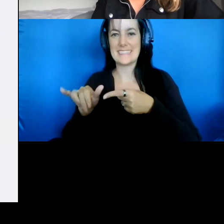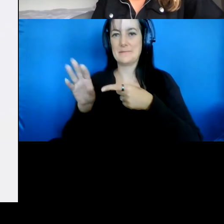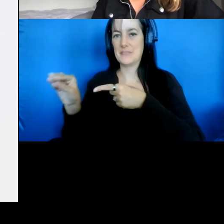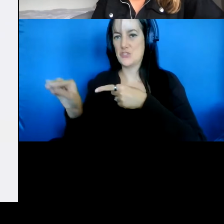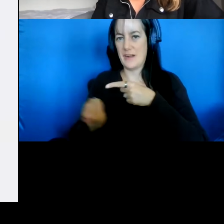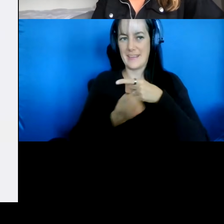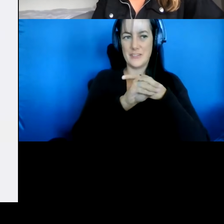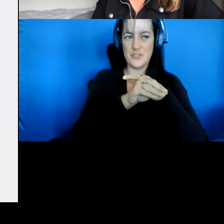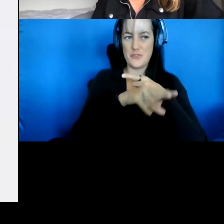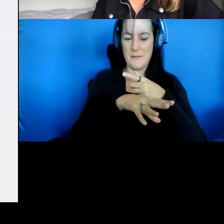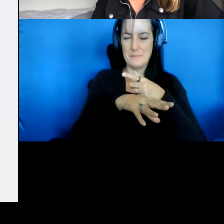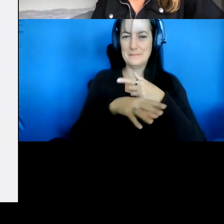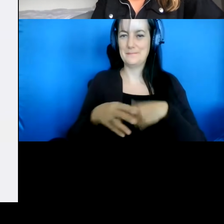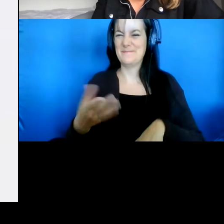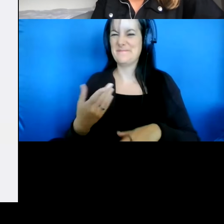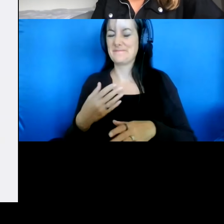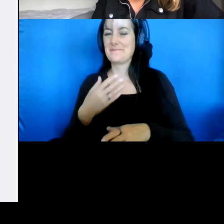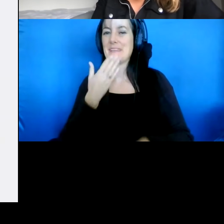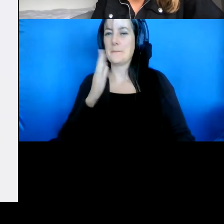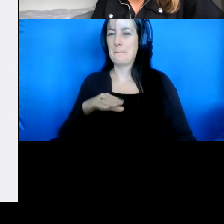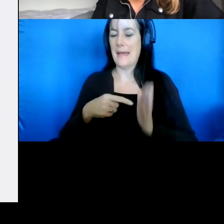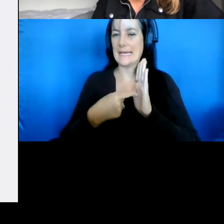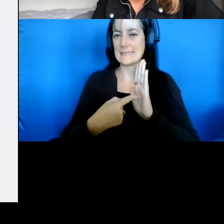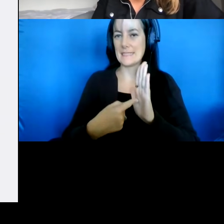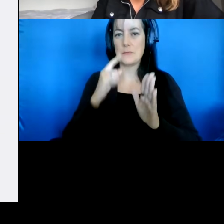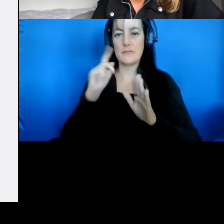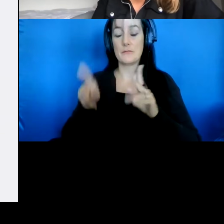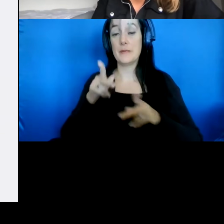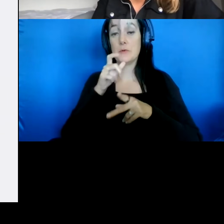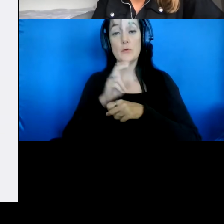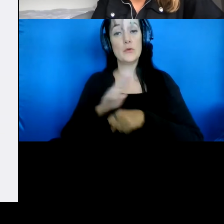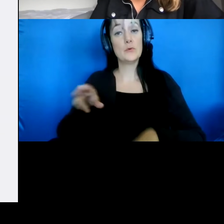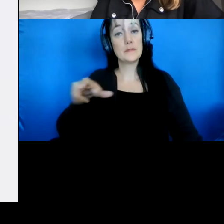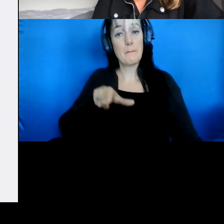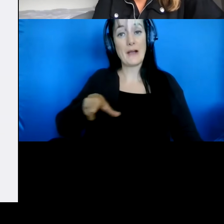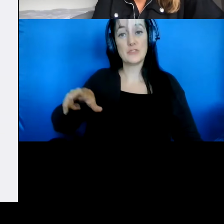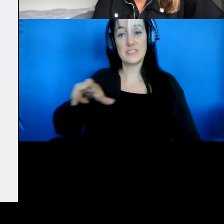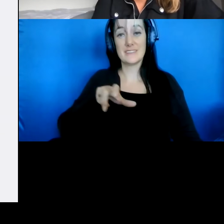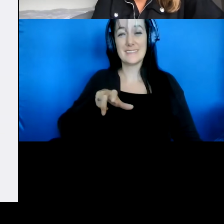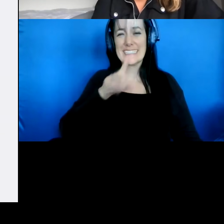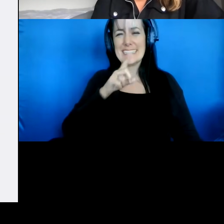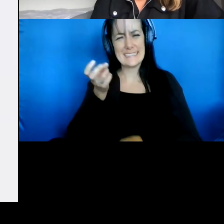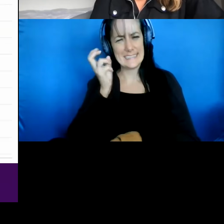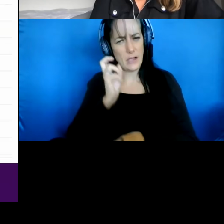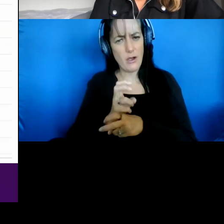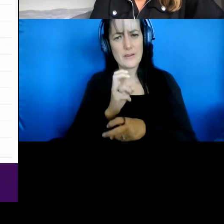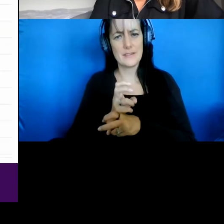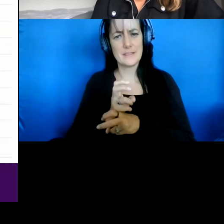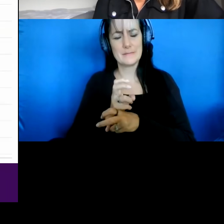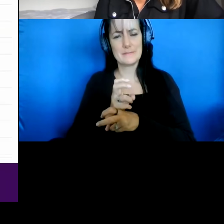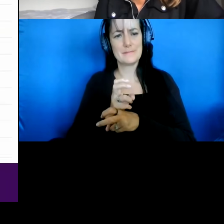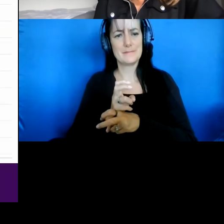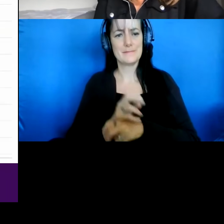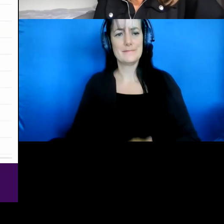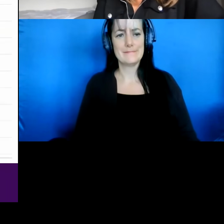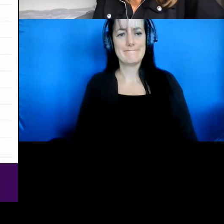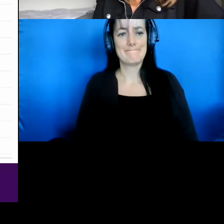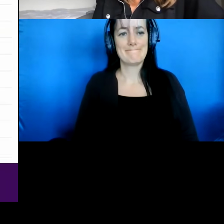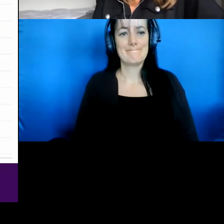of a bad interaction for people who use a mouse. It is incredibly difficult to use. I think,